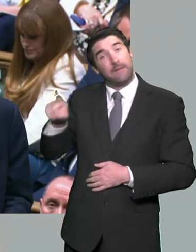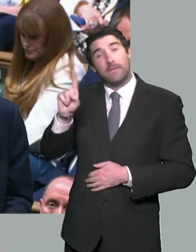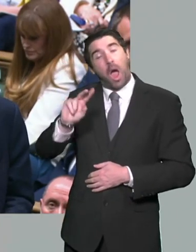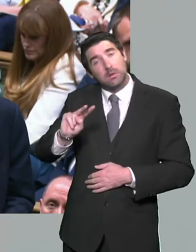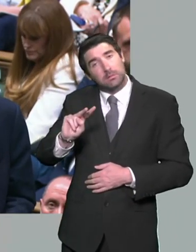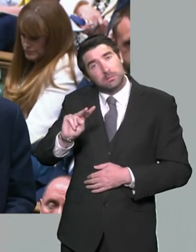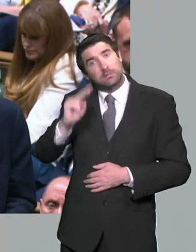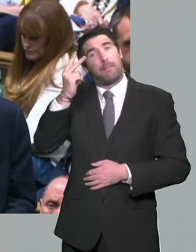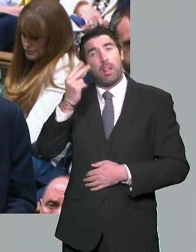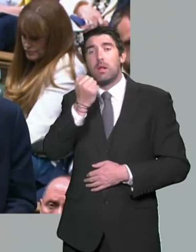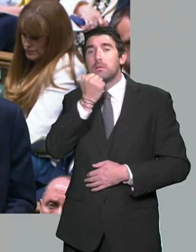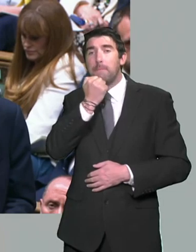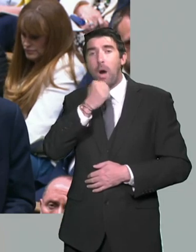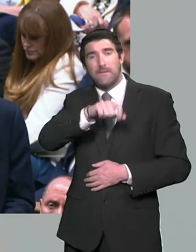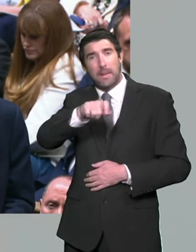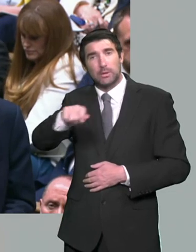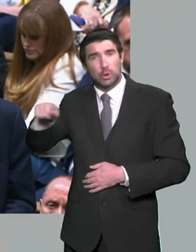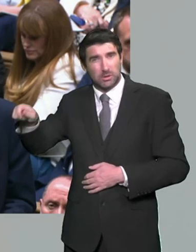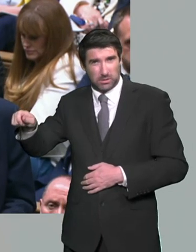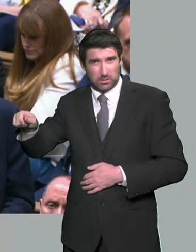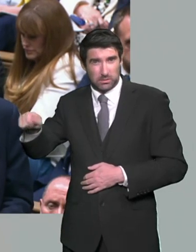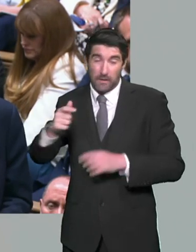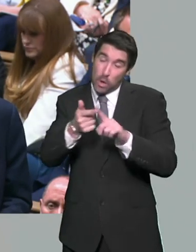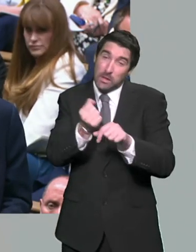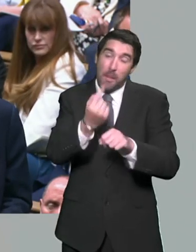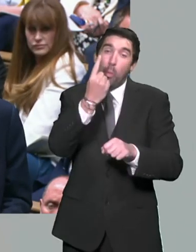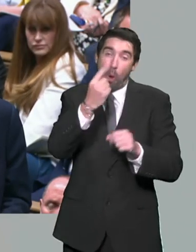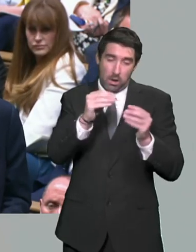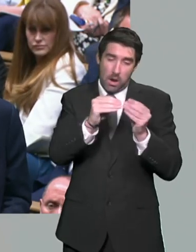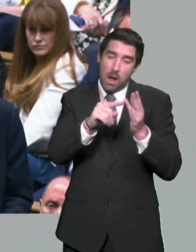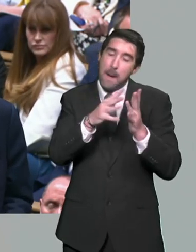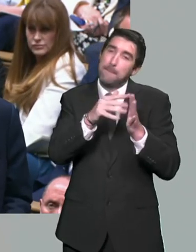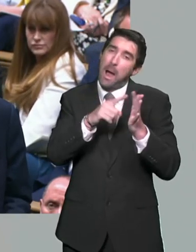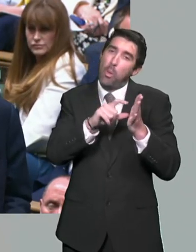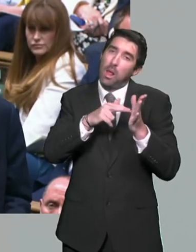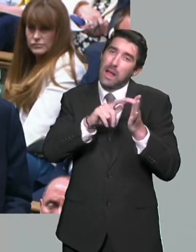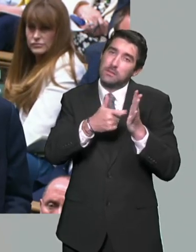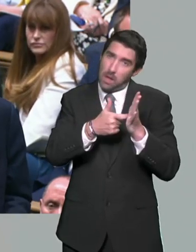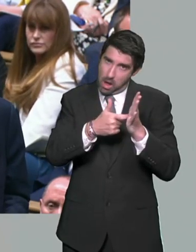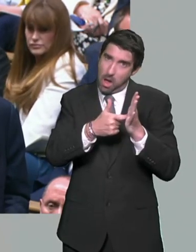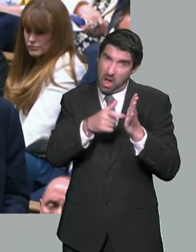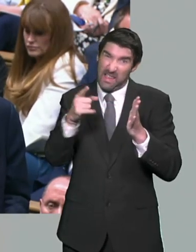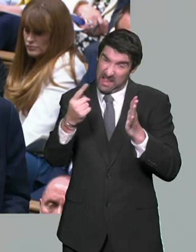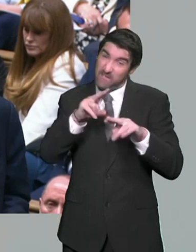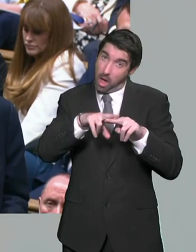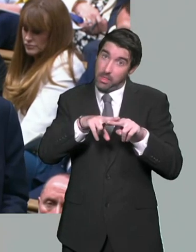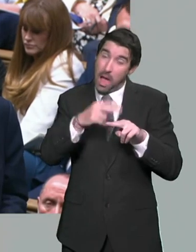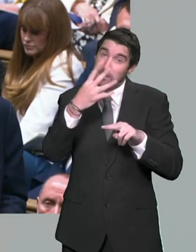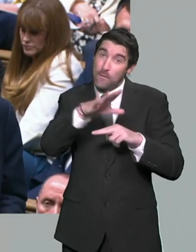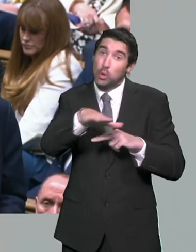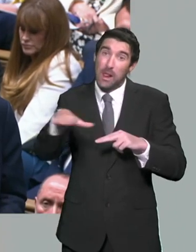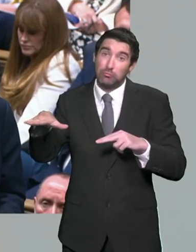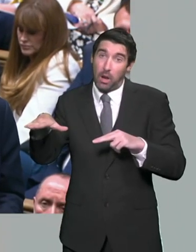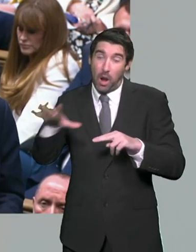bowel cancer diagnosis of a 51-year-old father of four was missed and is now terminal.